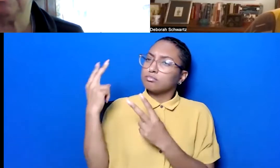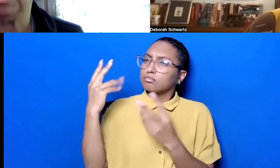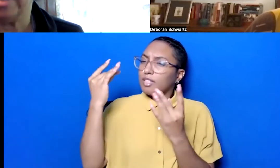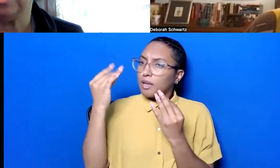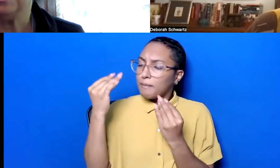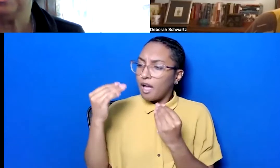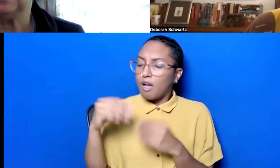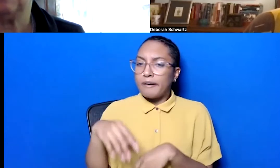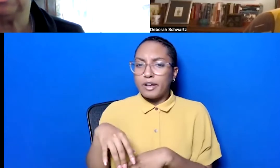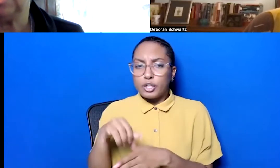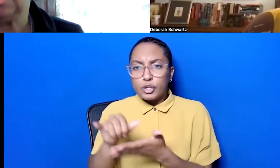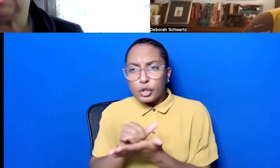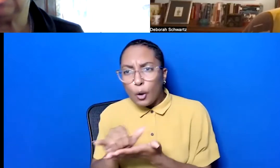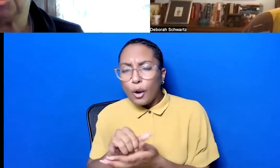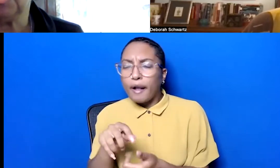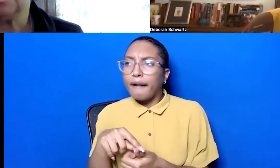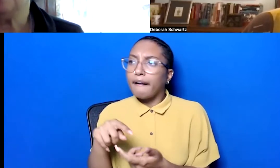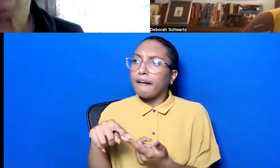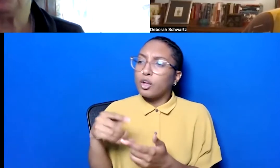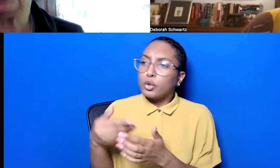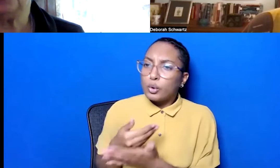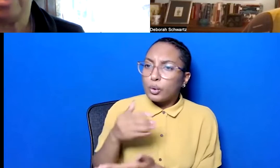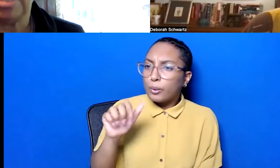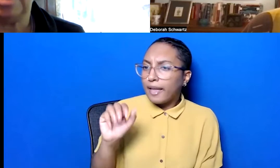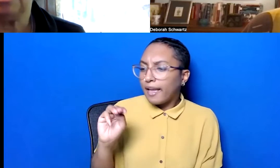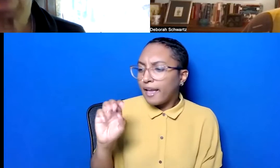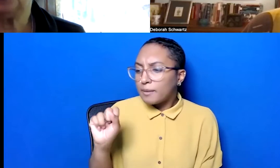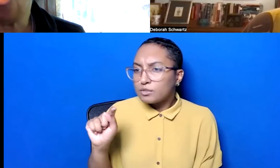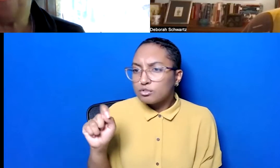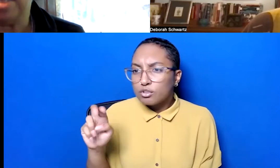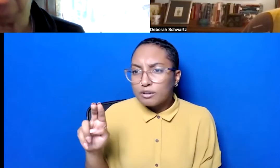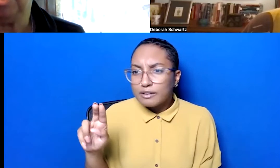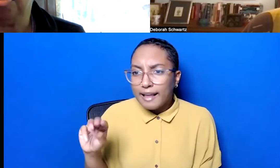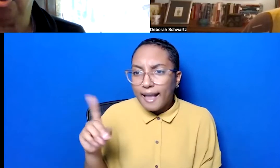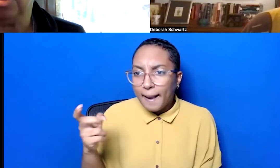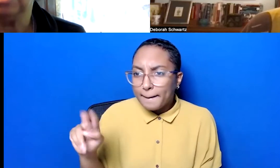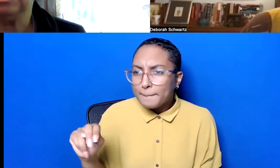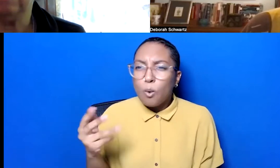been like in the 17th and 18th centuries because you had so many people living